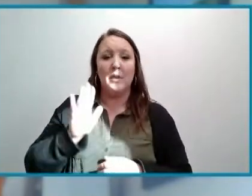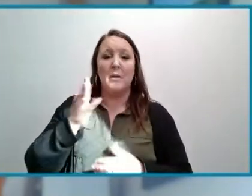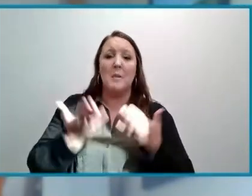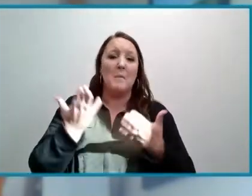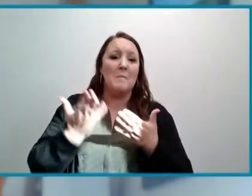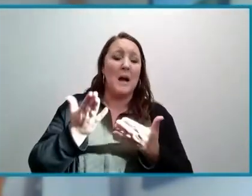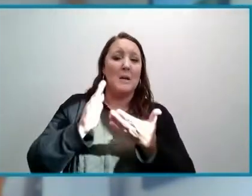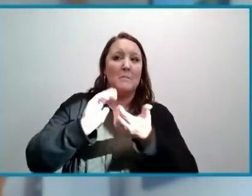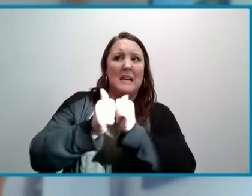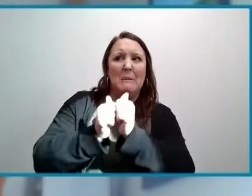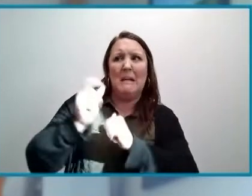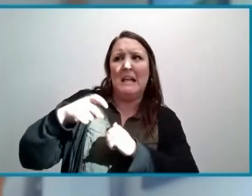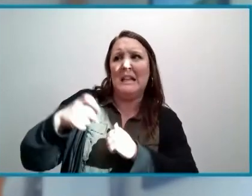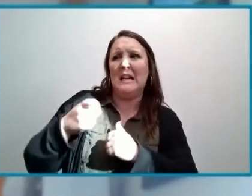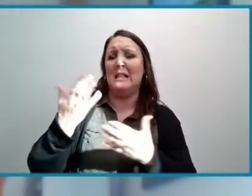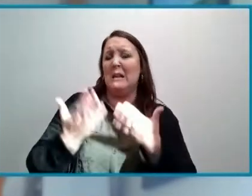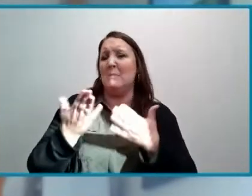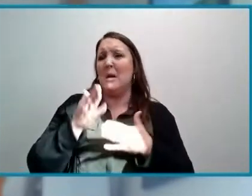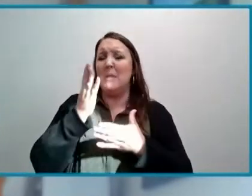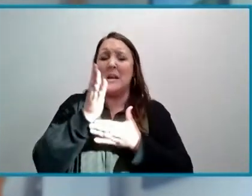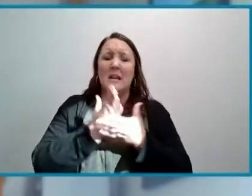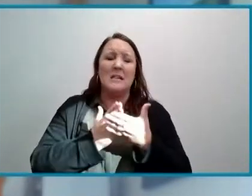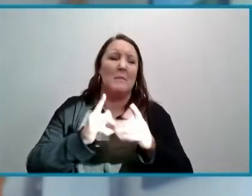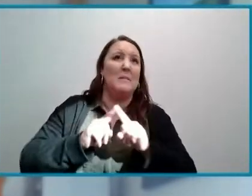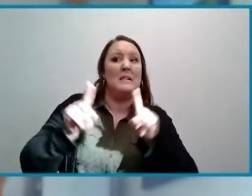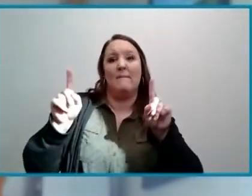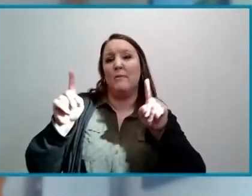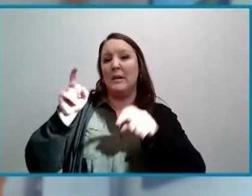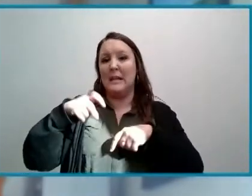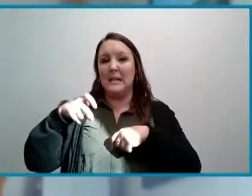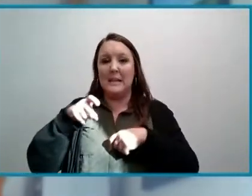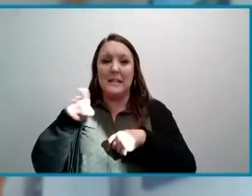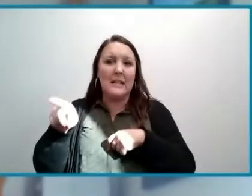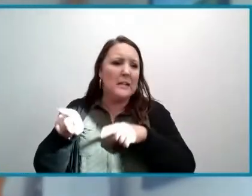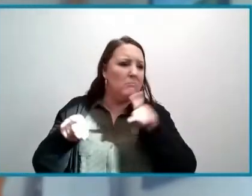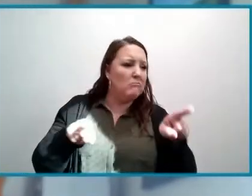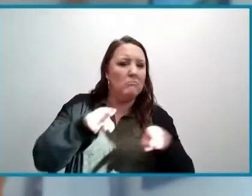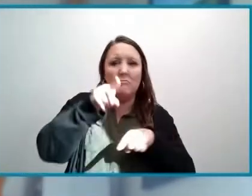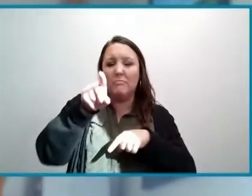there may be something completely different than what you had in mind coming into the project.